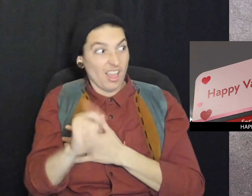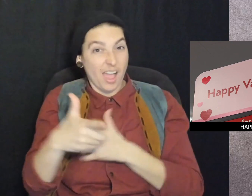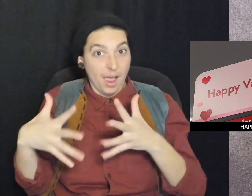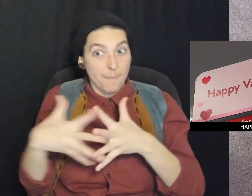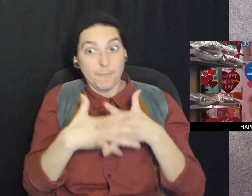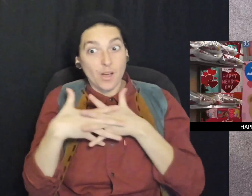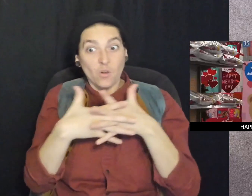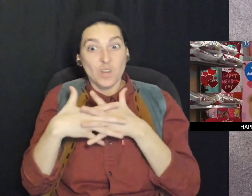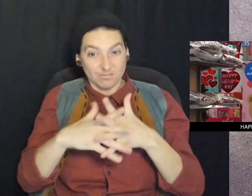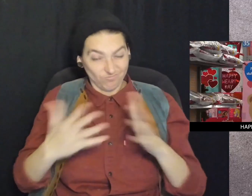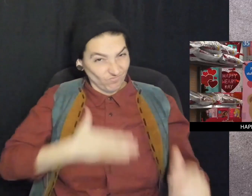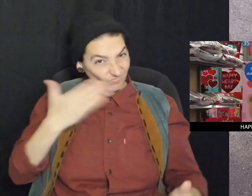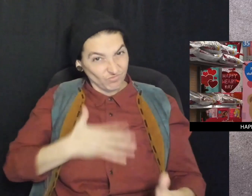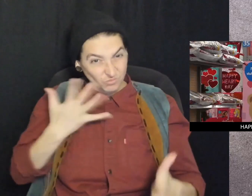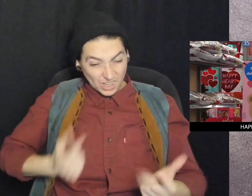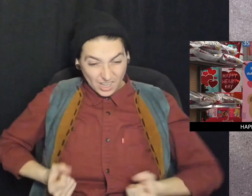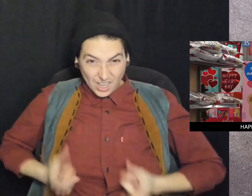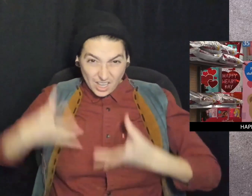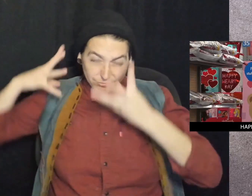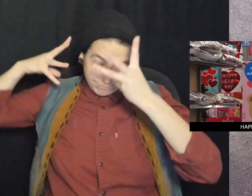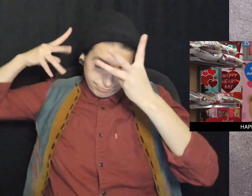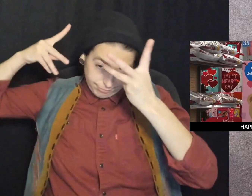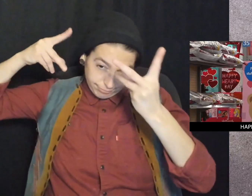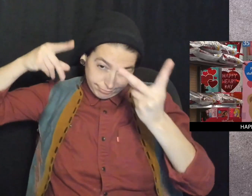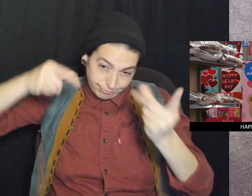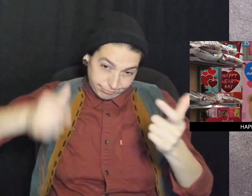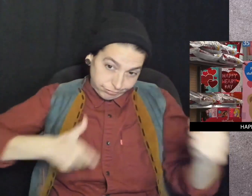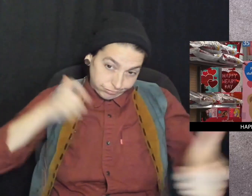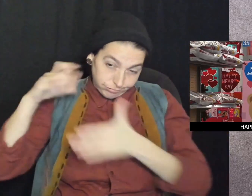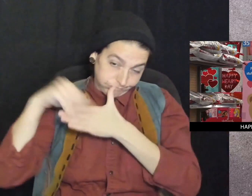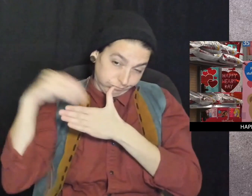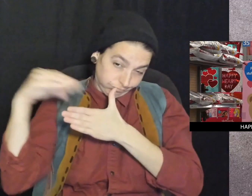according to the National retail federation it looks like Americans